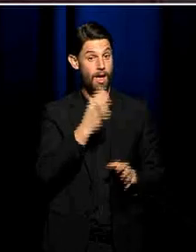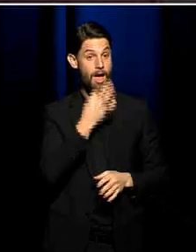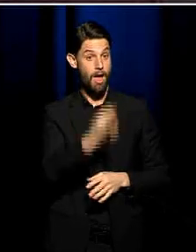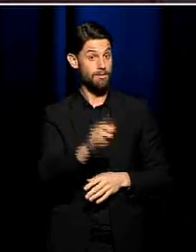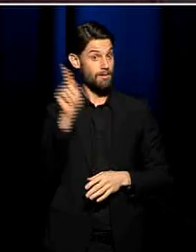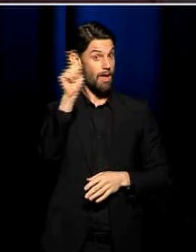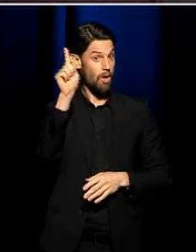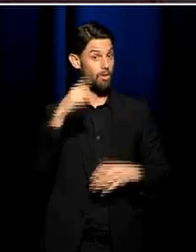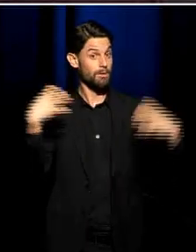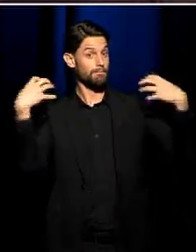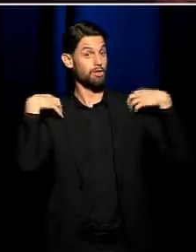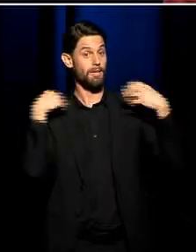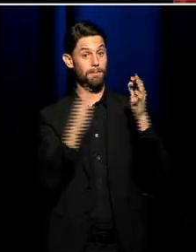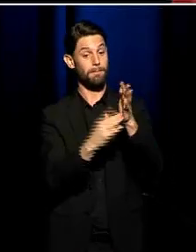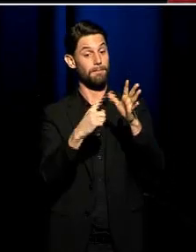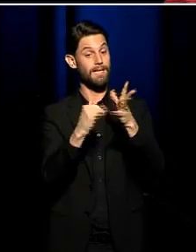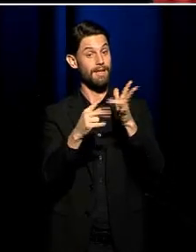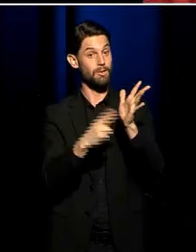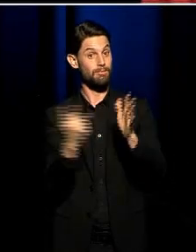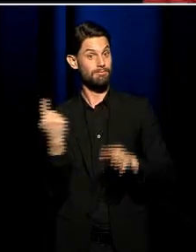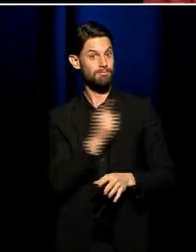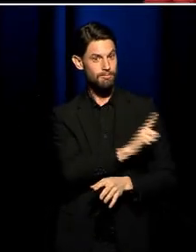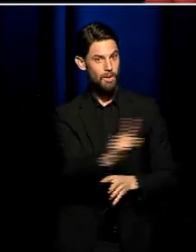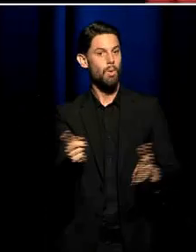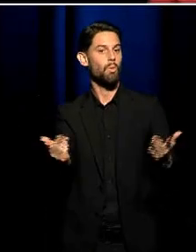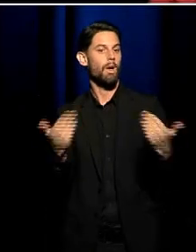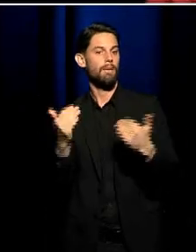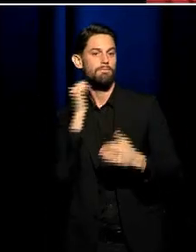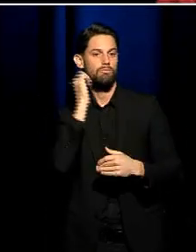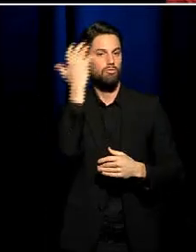to perform the Acknowledgement of Country.